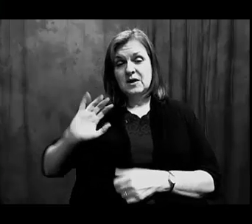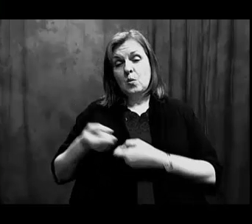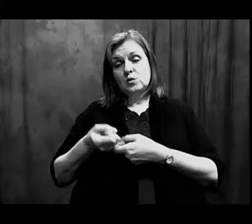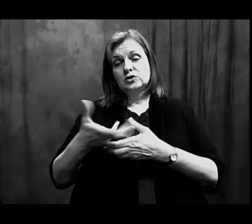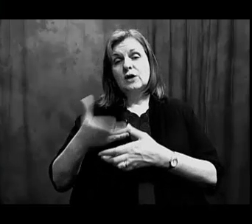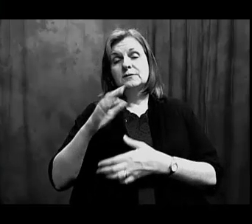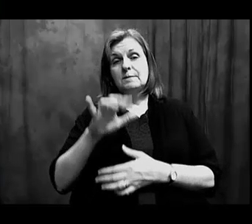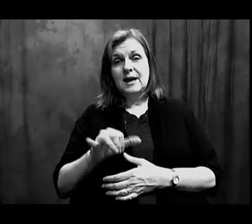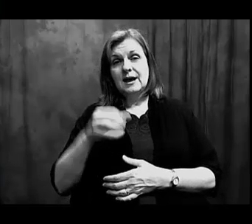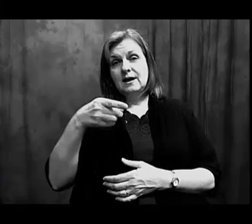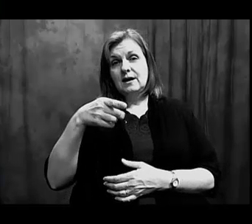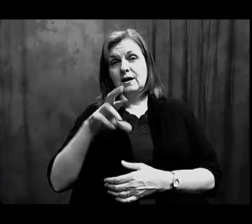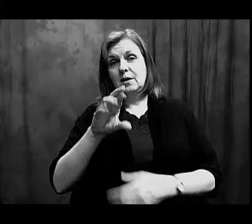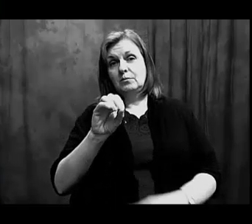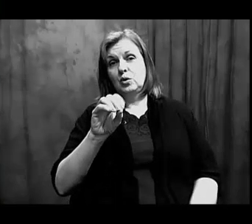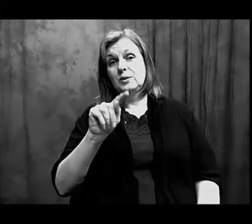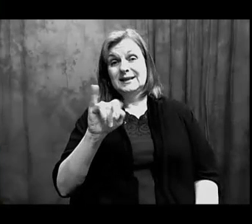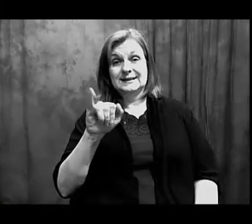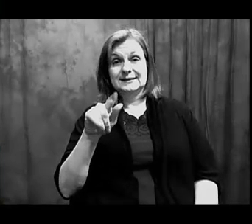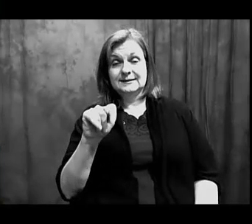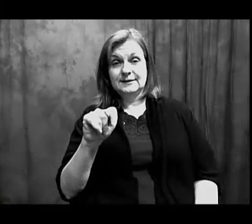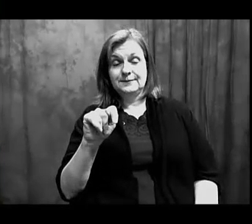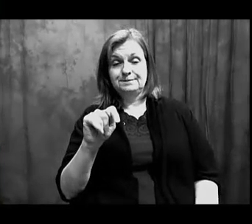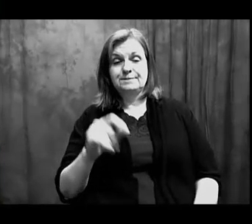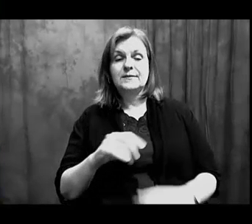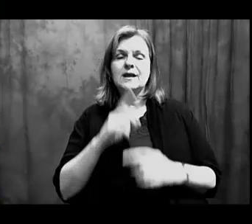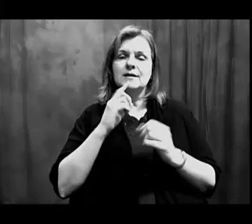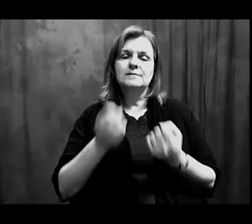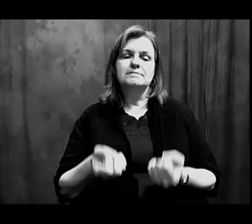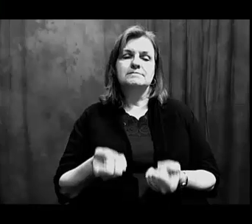or was caused by a protists -- there are all kinds of